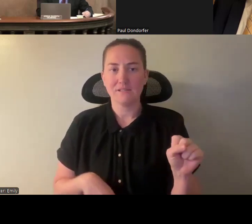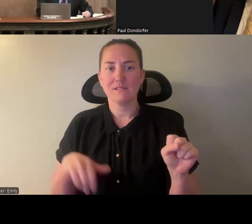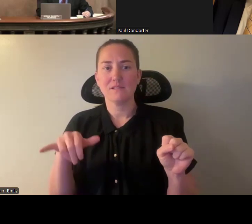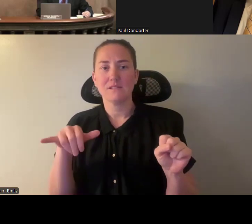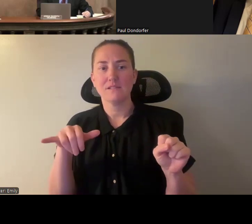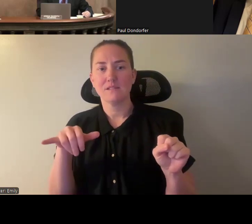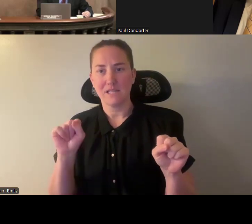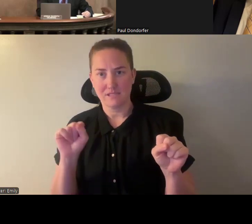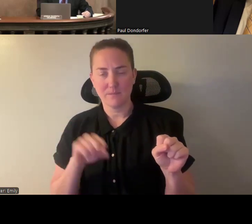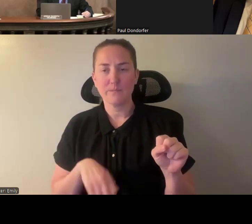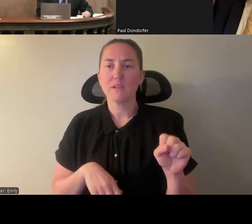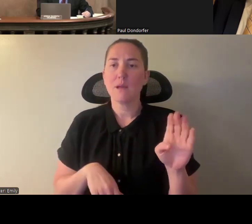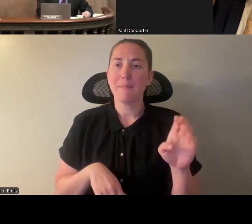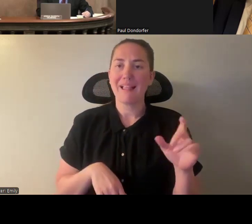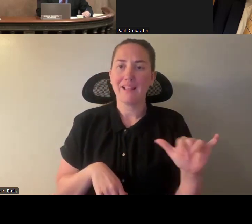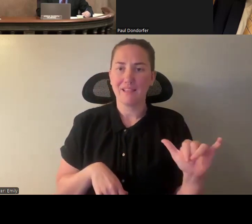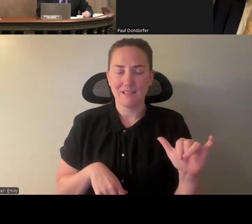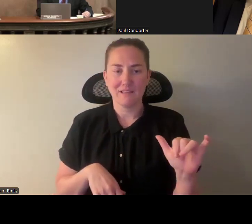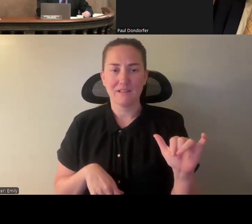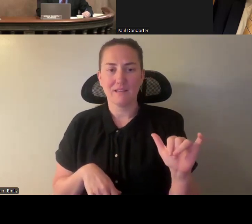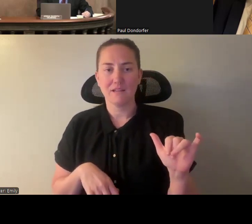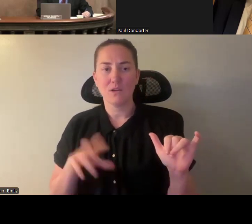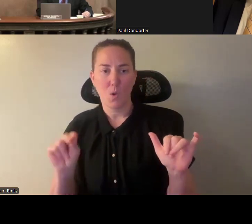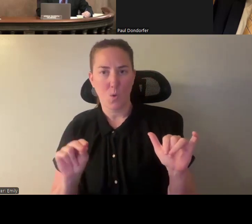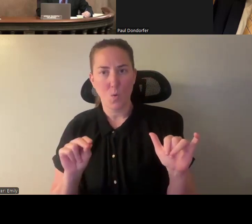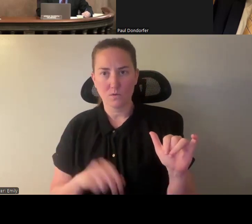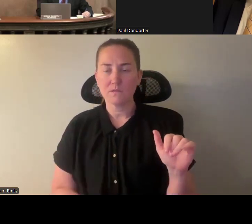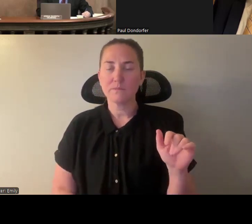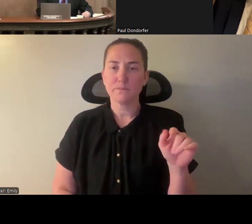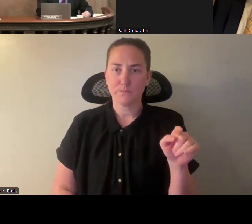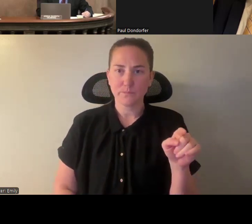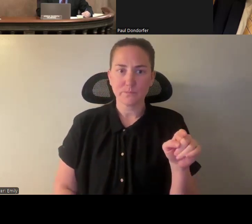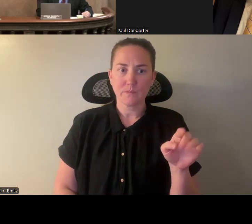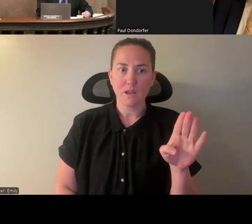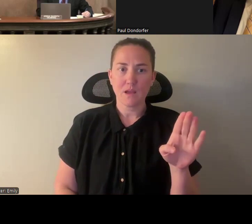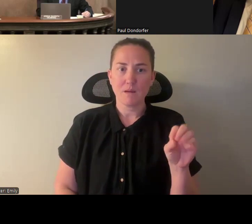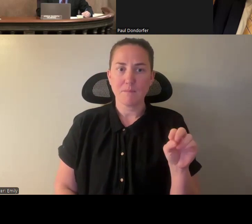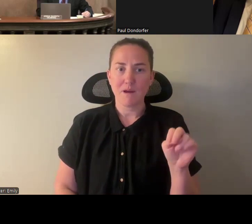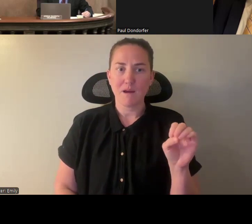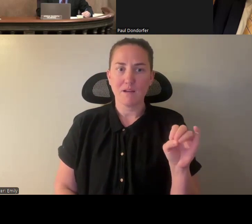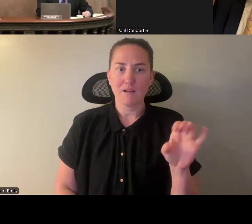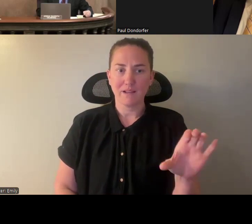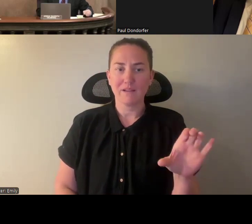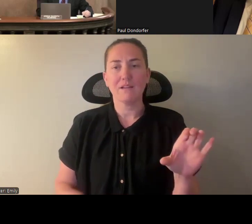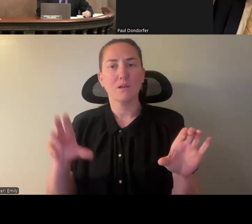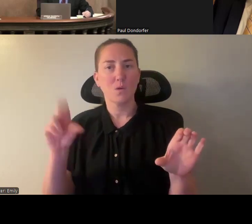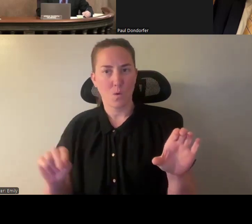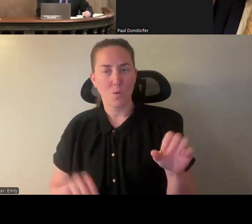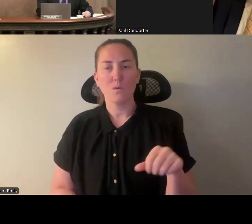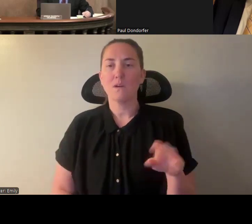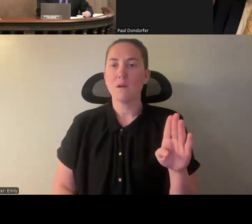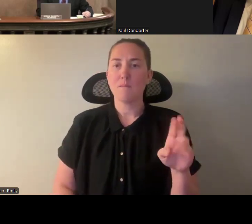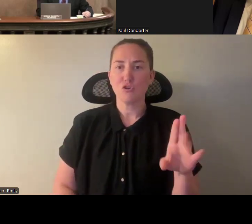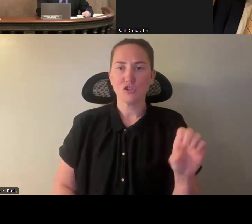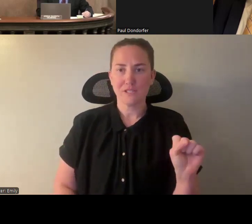Baines votes yes Mr Blankley no Mr Blankley votes no Miss Bonick Miss Bonick votes no Mr Burgess Mr